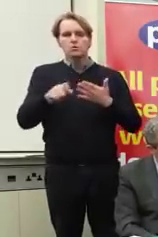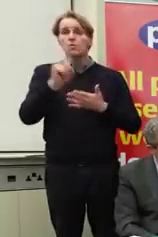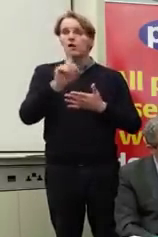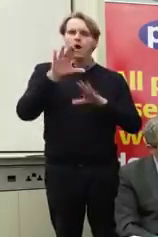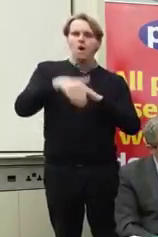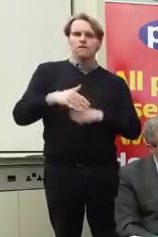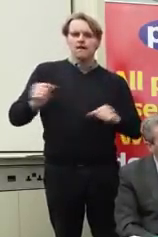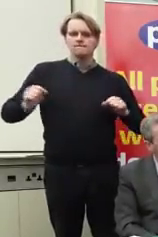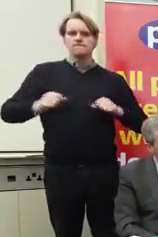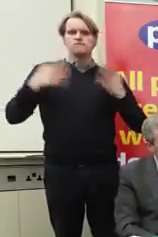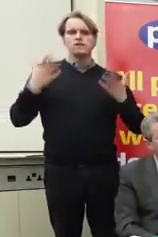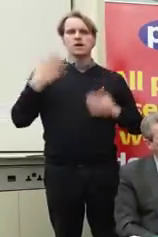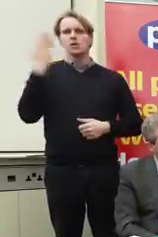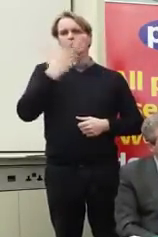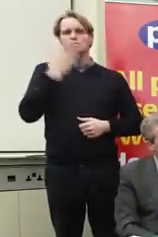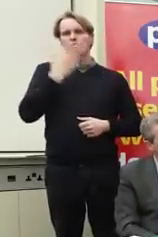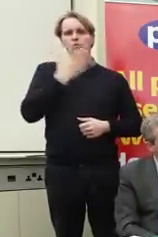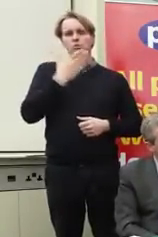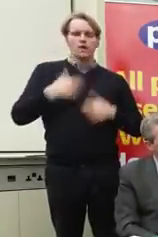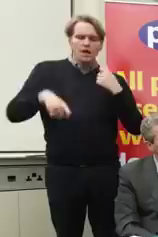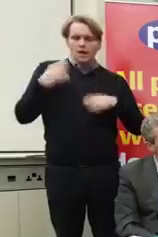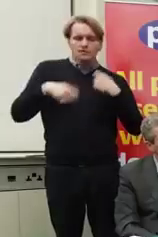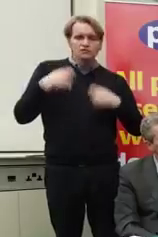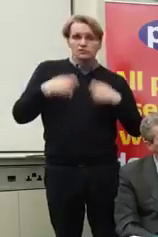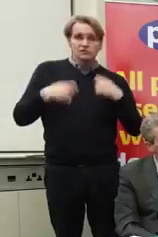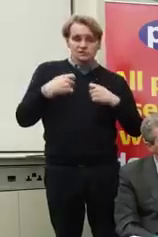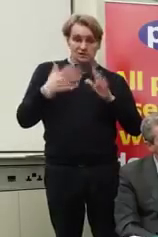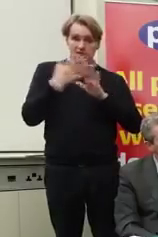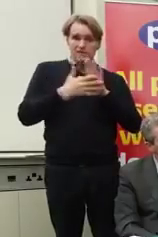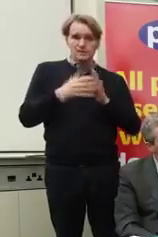excluded effectively a million children so a million children as a result of